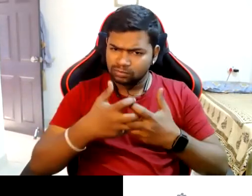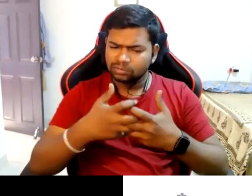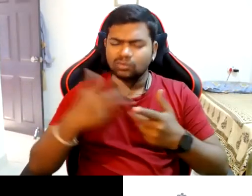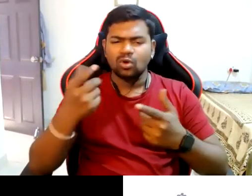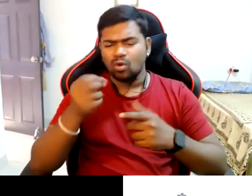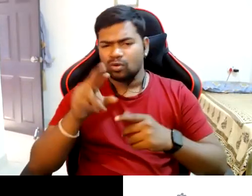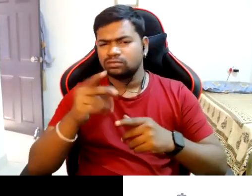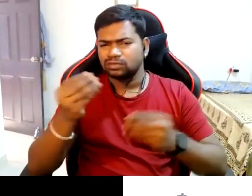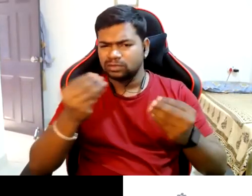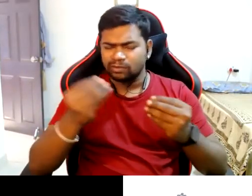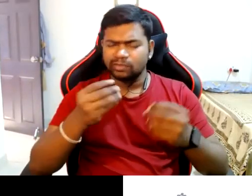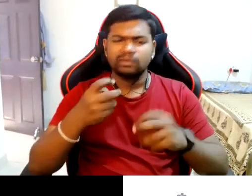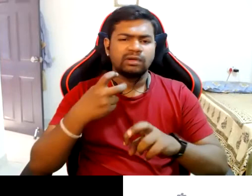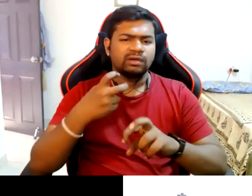the countries that you work for.